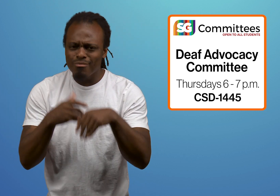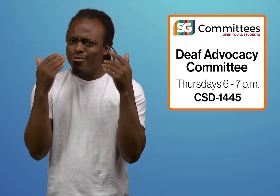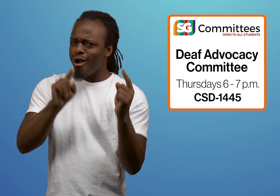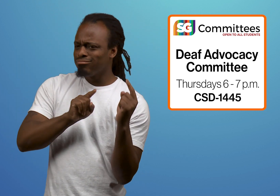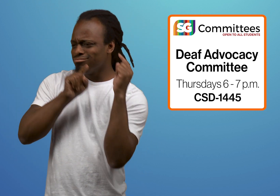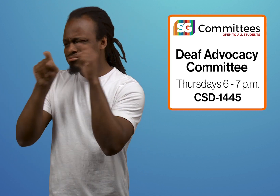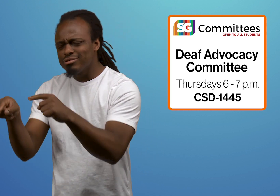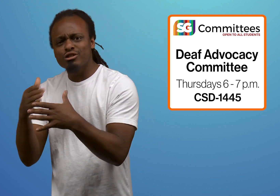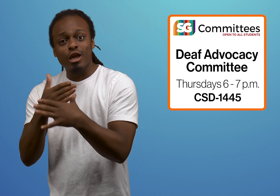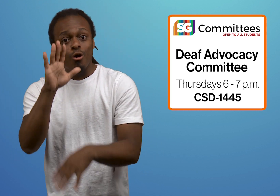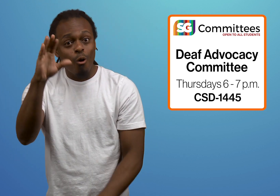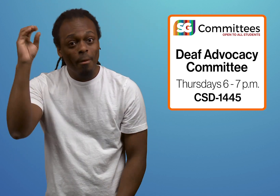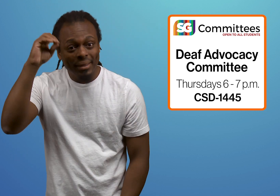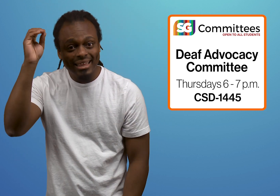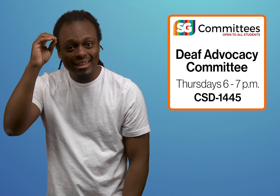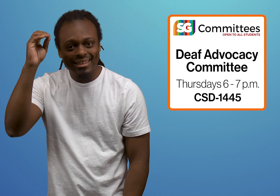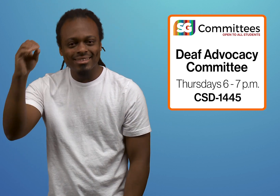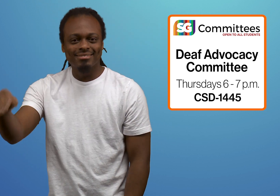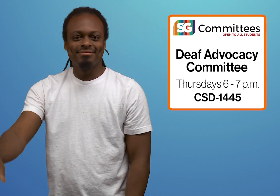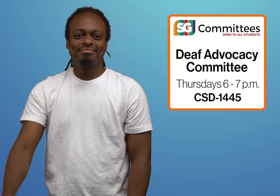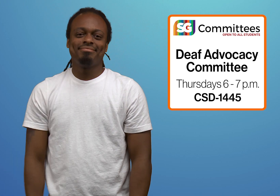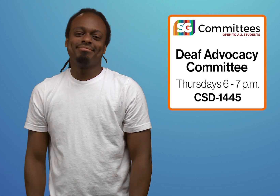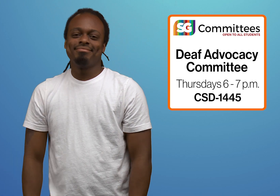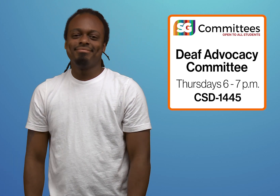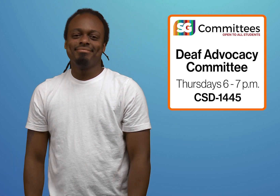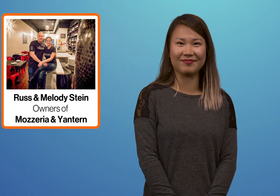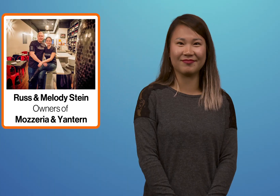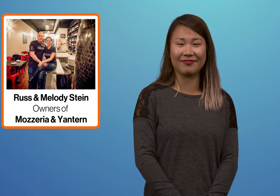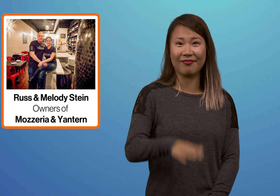If you have the time, check it out, and offer your perspective!